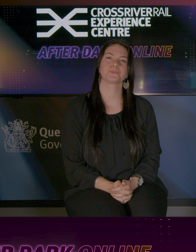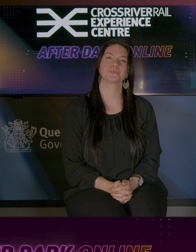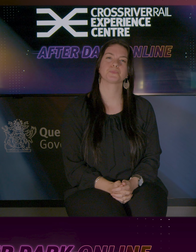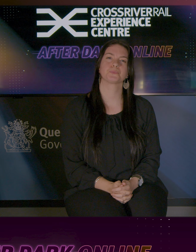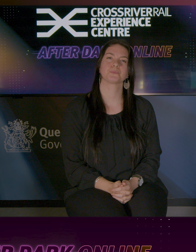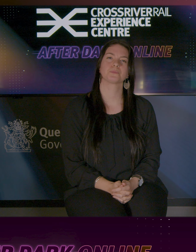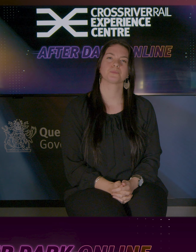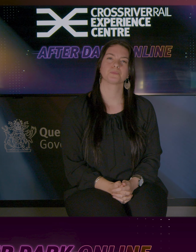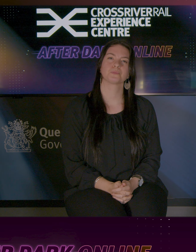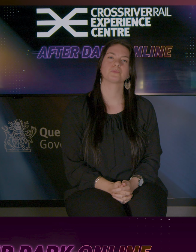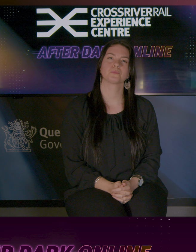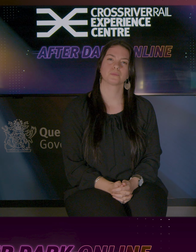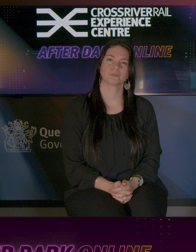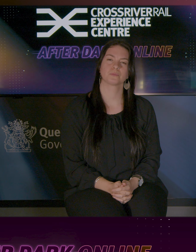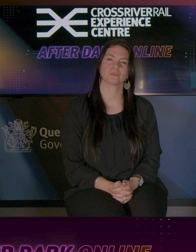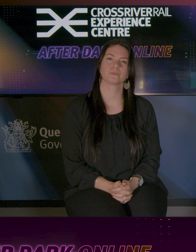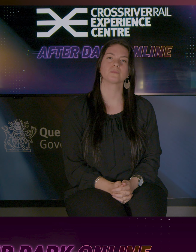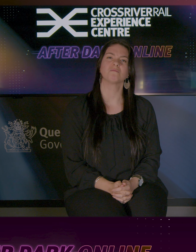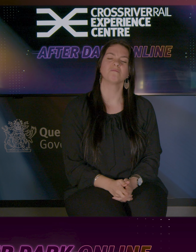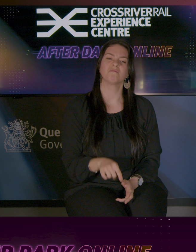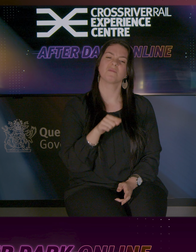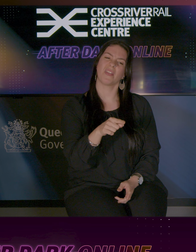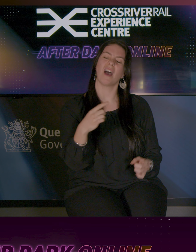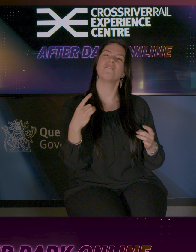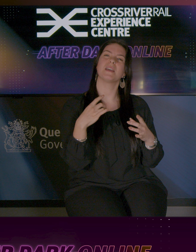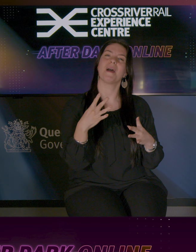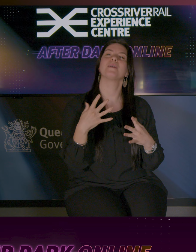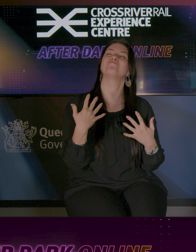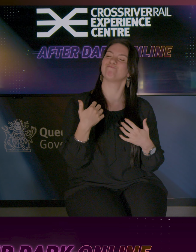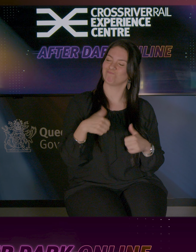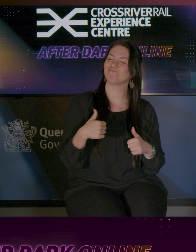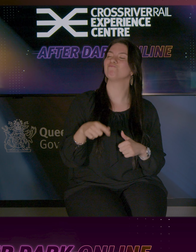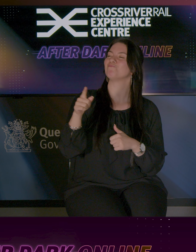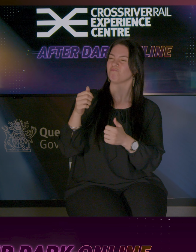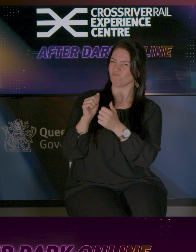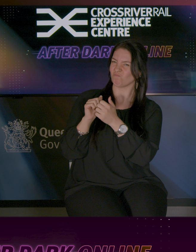in responsive feedback we work closely with the lift contractor to incorporate two visual